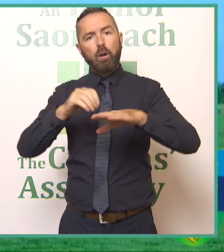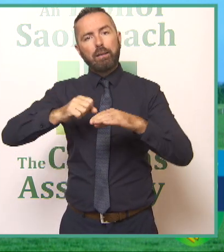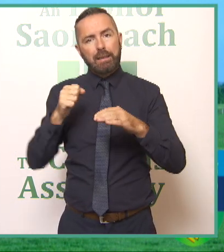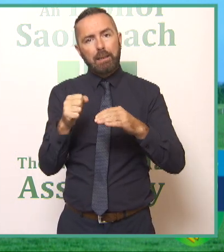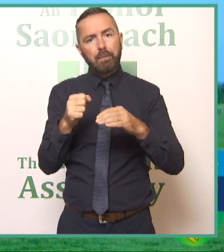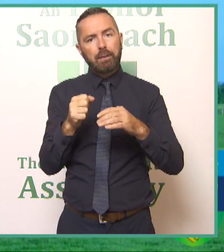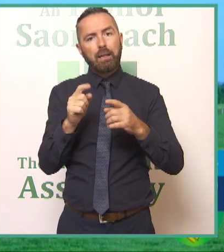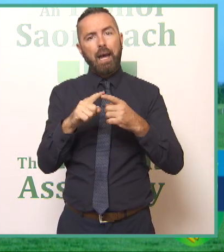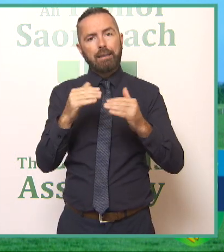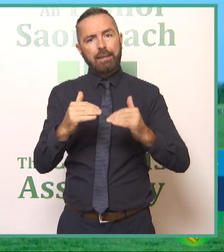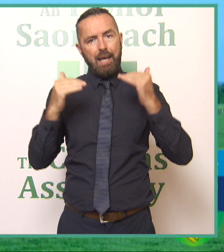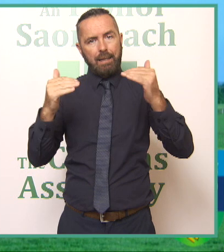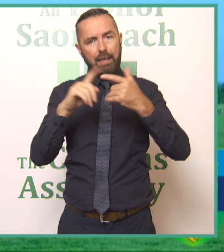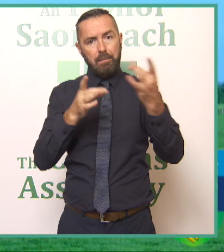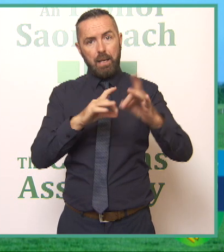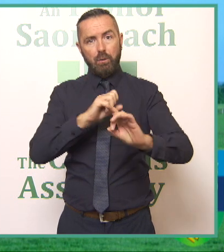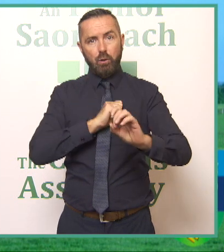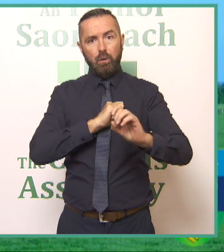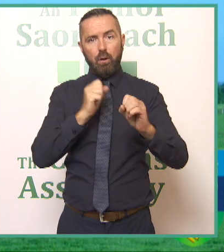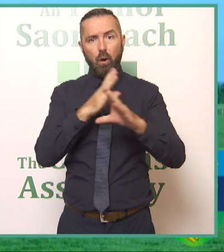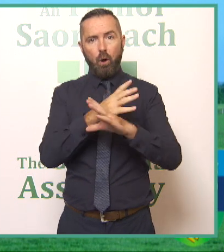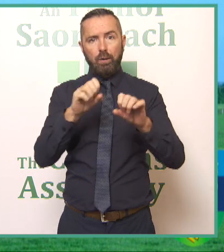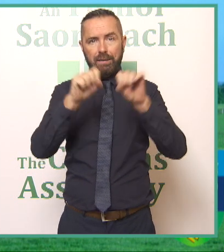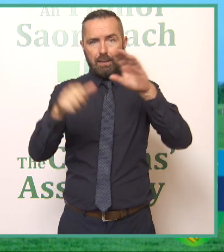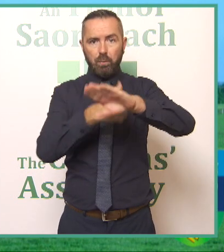of it and also ensuring that the measures we put in place are at the right scale